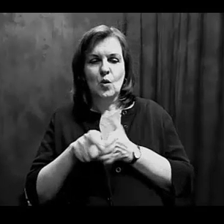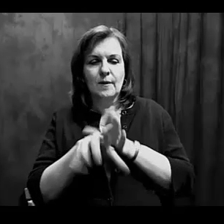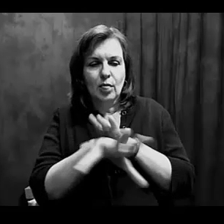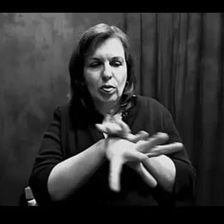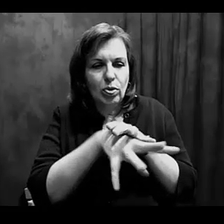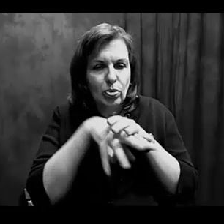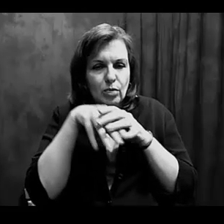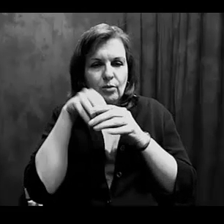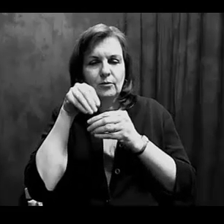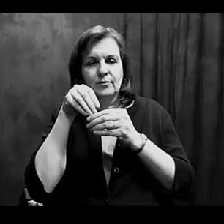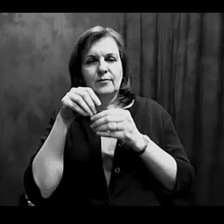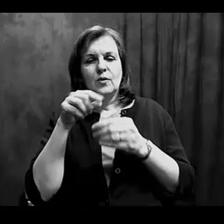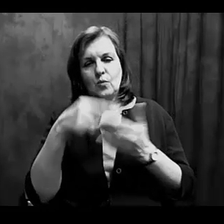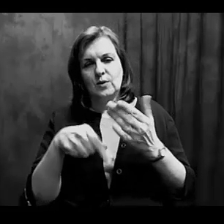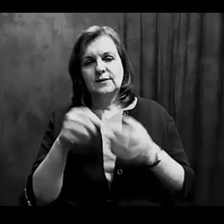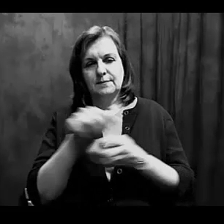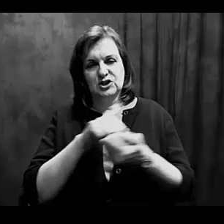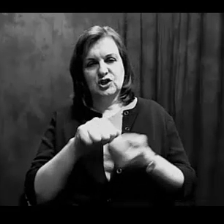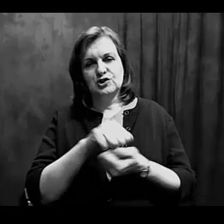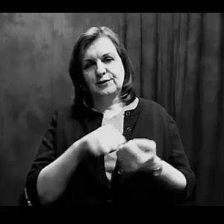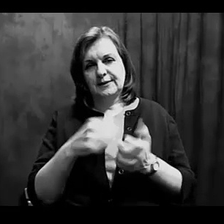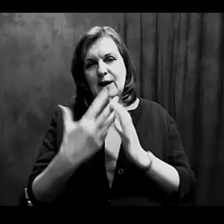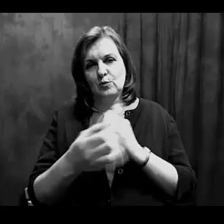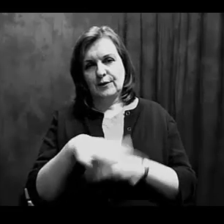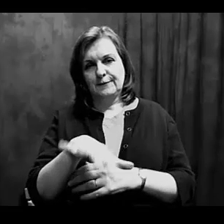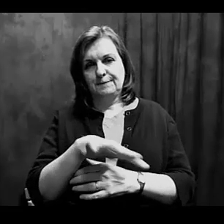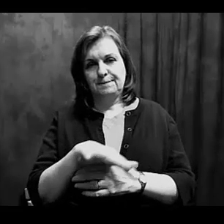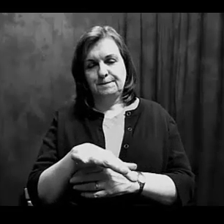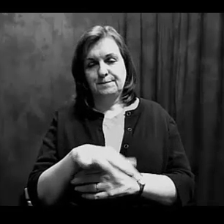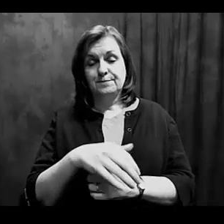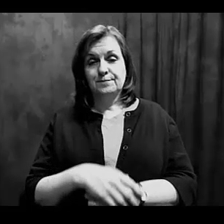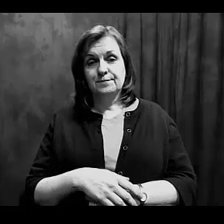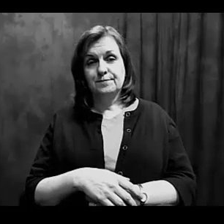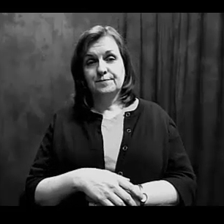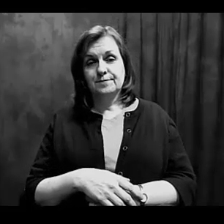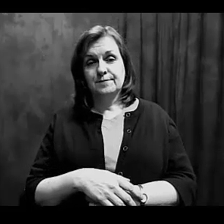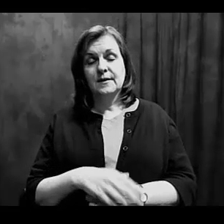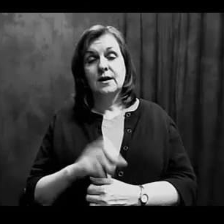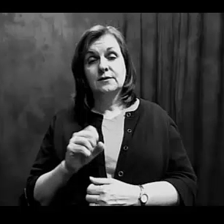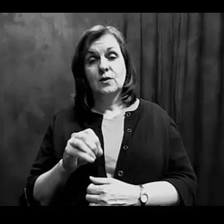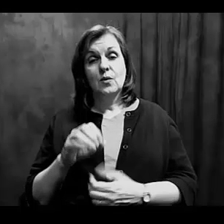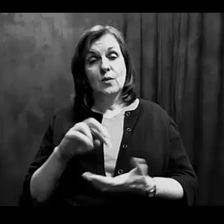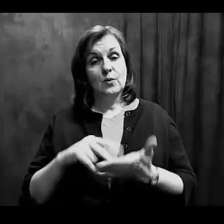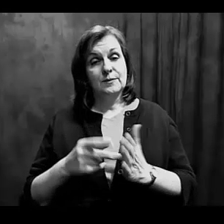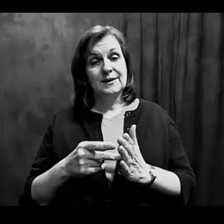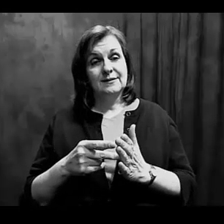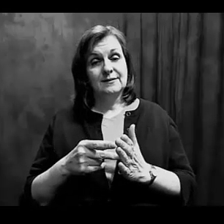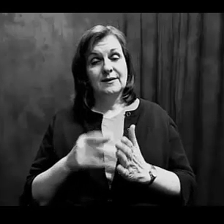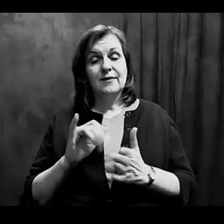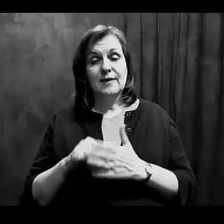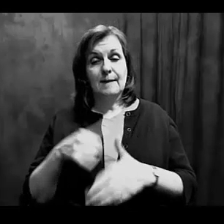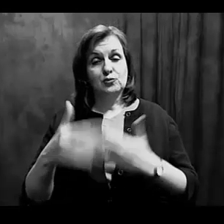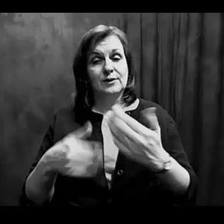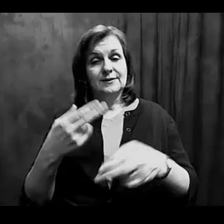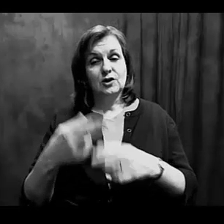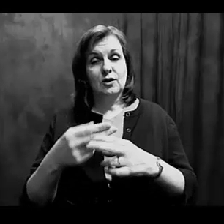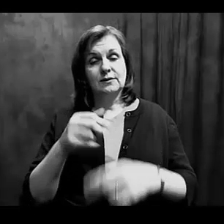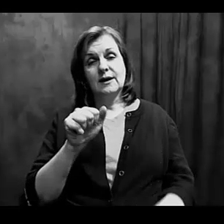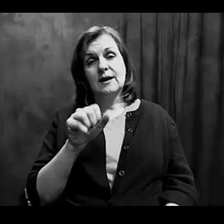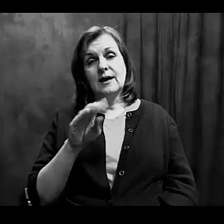reabsorbs whats been digested on the outside so we would put them on the category of